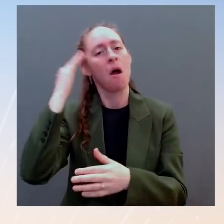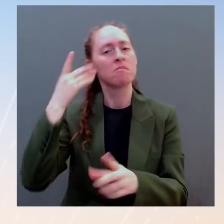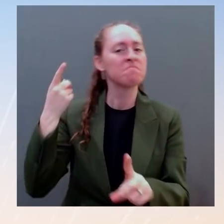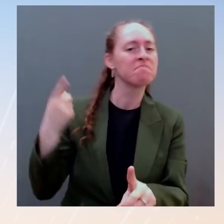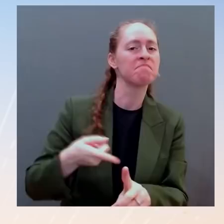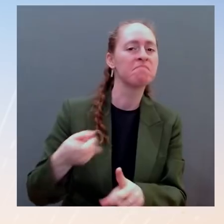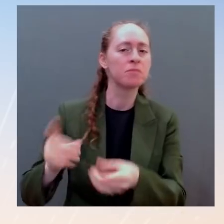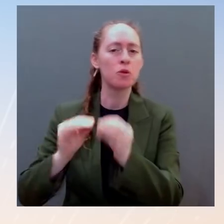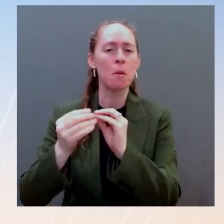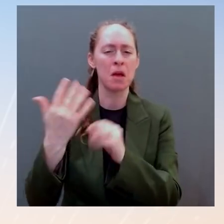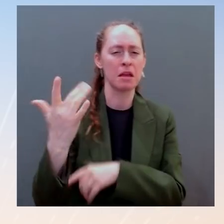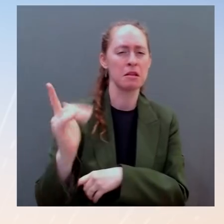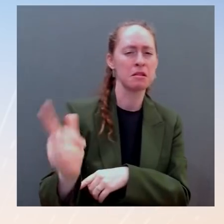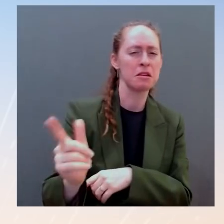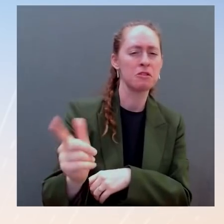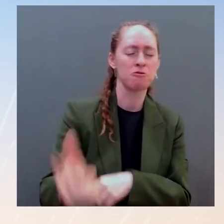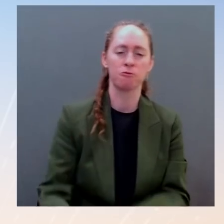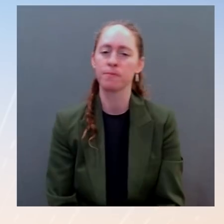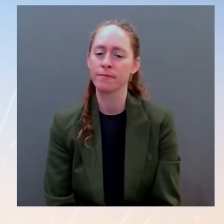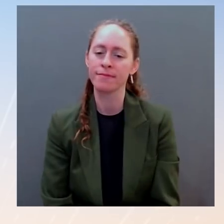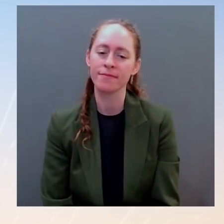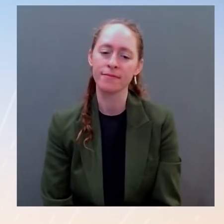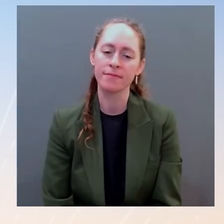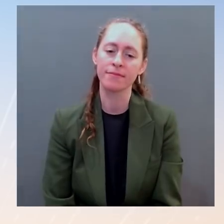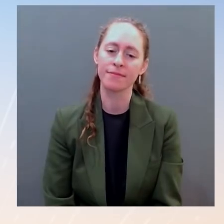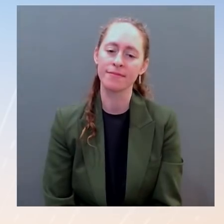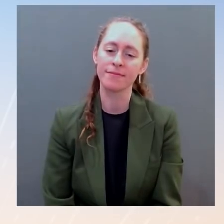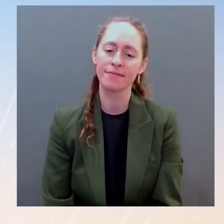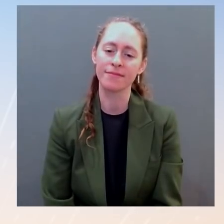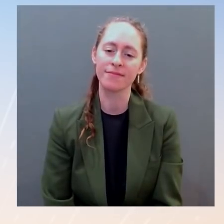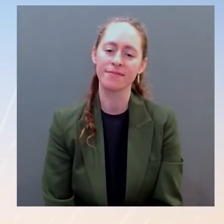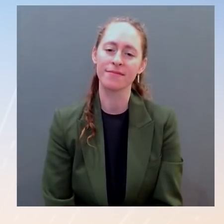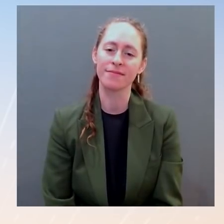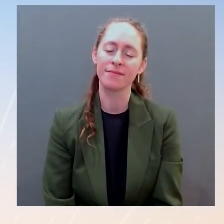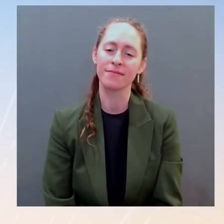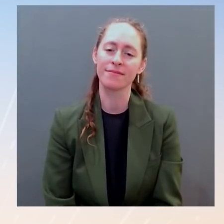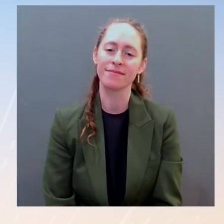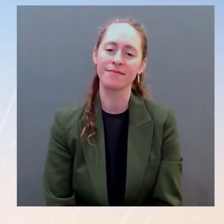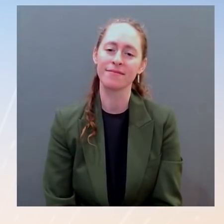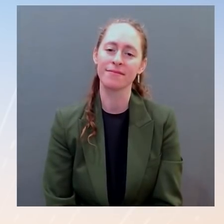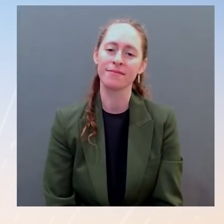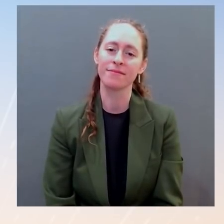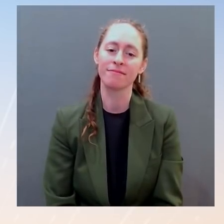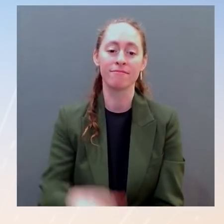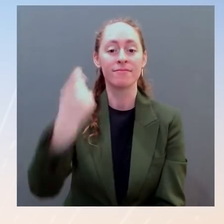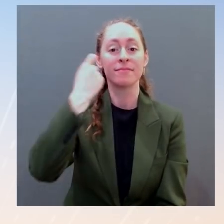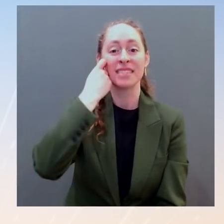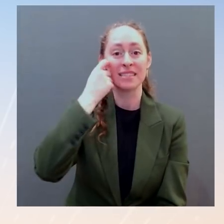Twitter agreeing to let Elon Musk purchase -- make his -- go through with this purchase. Do you have a response to that?